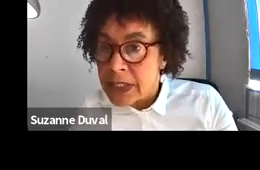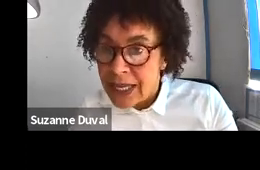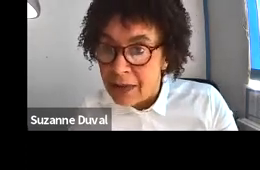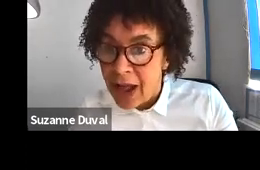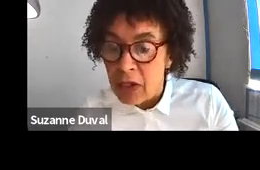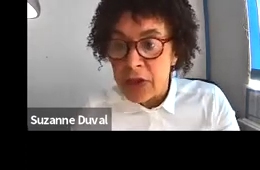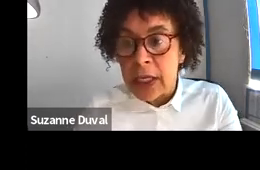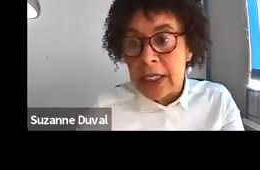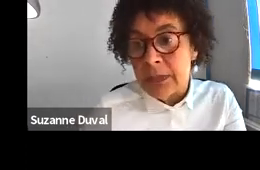Suzanne Duval: But I don't know that as a fact.